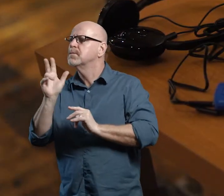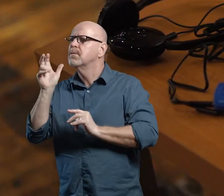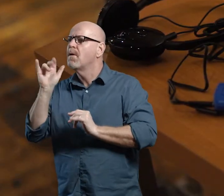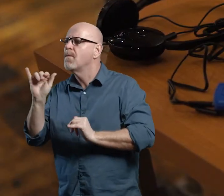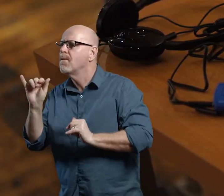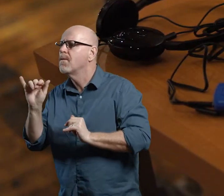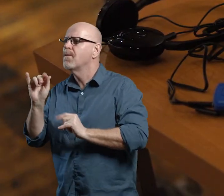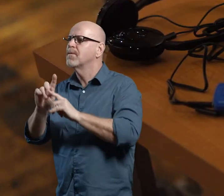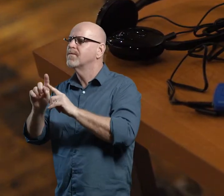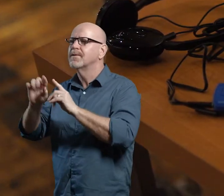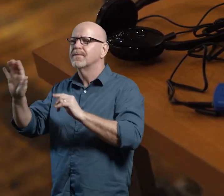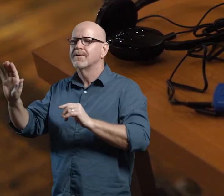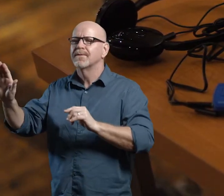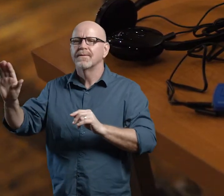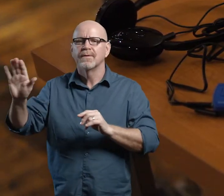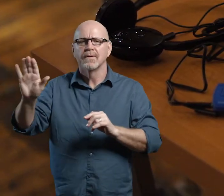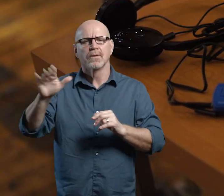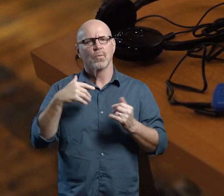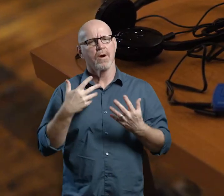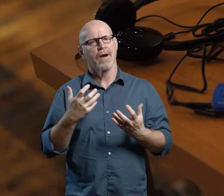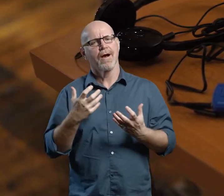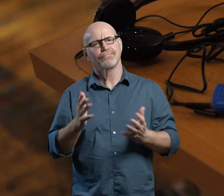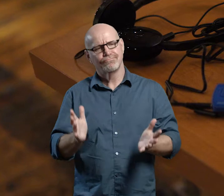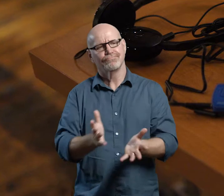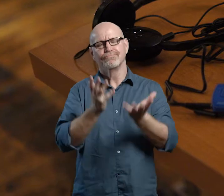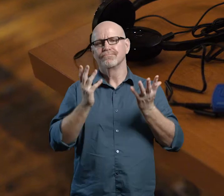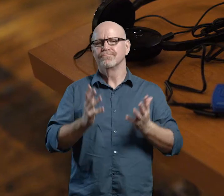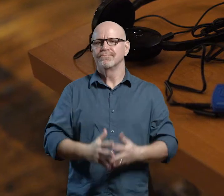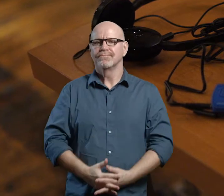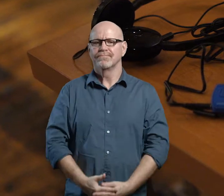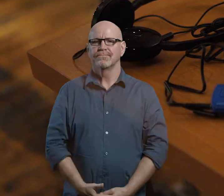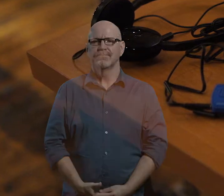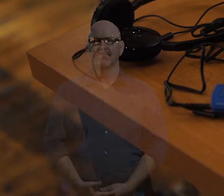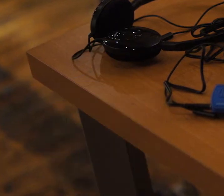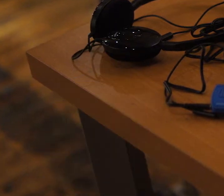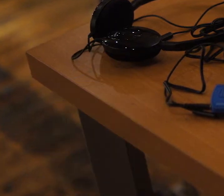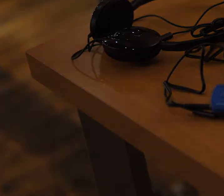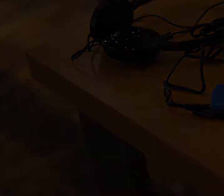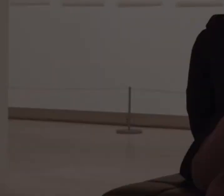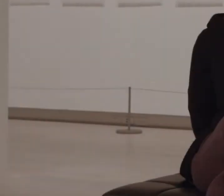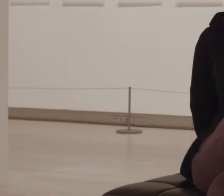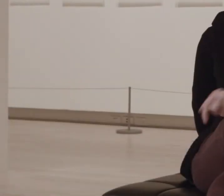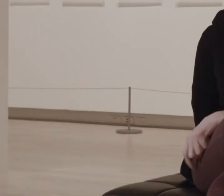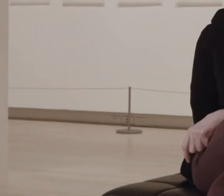A set of headphones plugged in to small electronic devices rest on a desk. A sign reads “audio guides”.